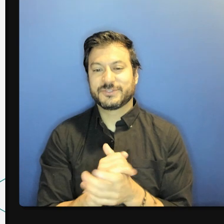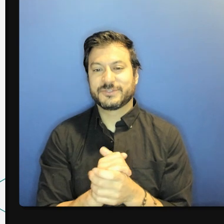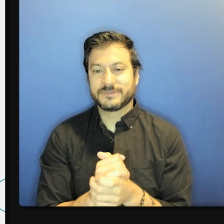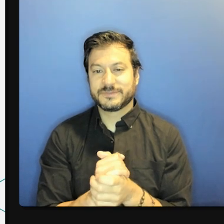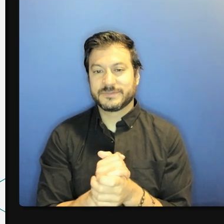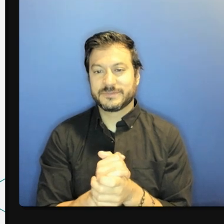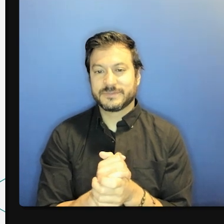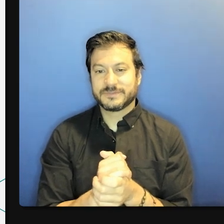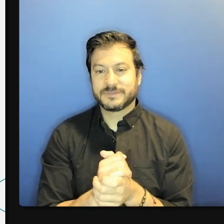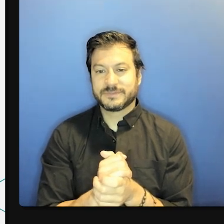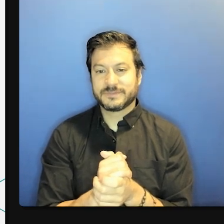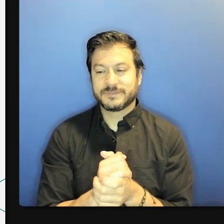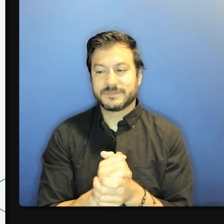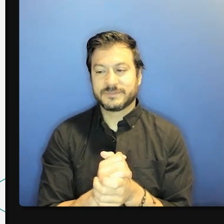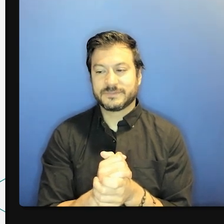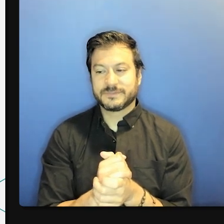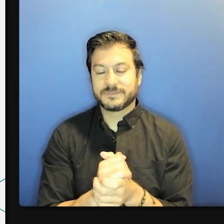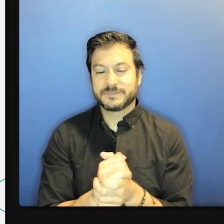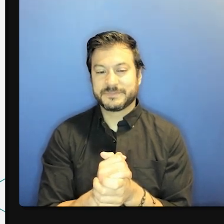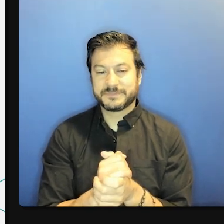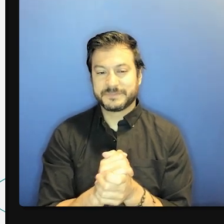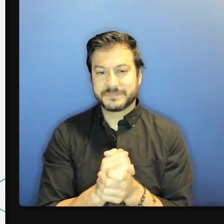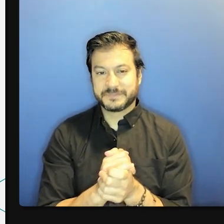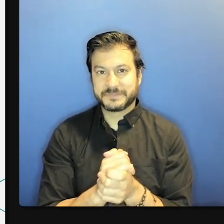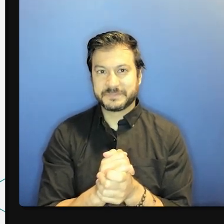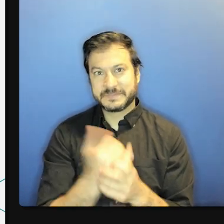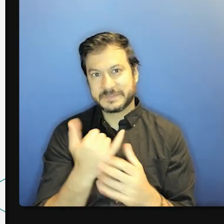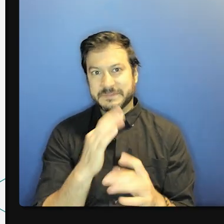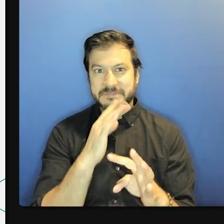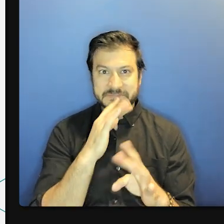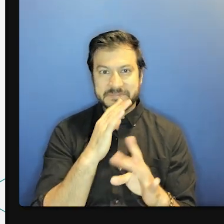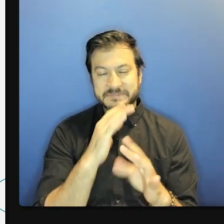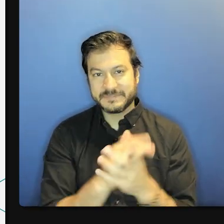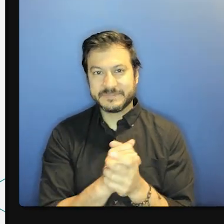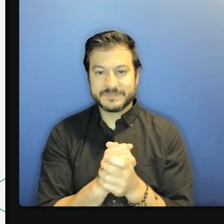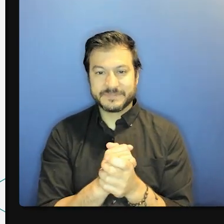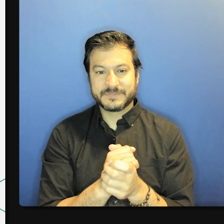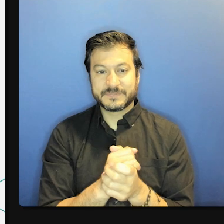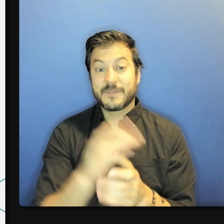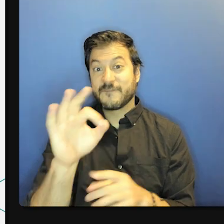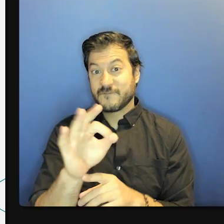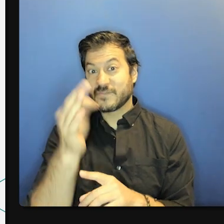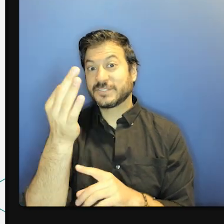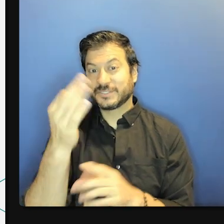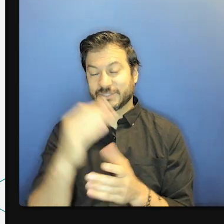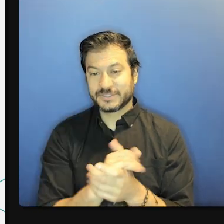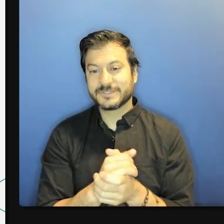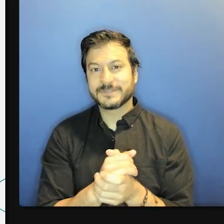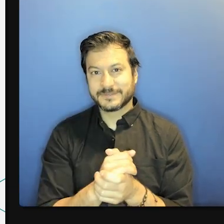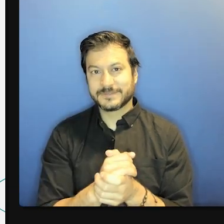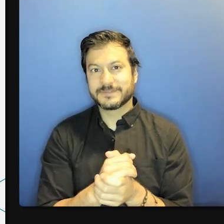[SPEAKING GERMAN] And French.